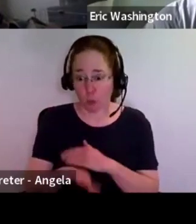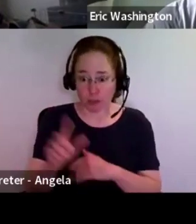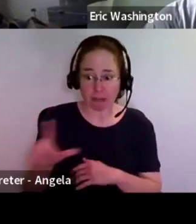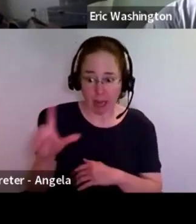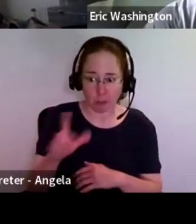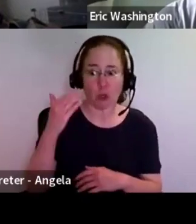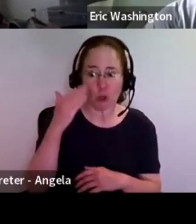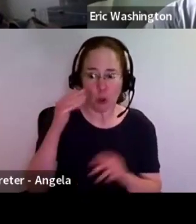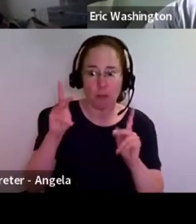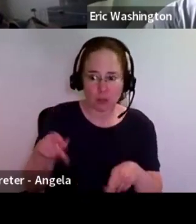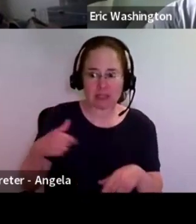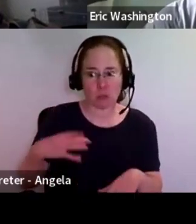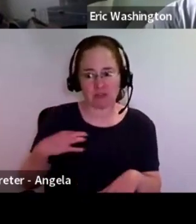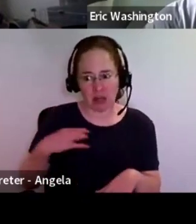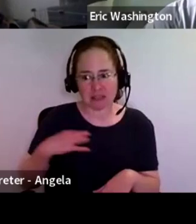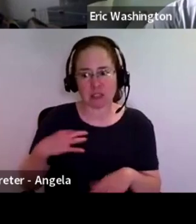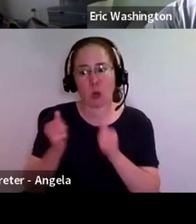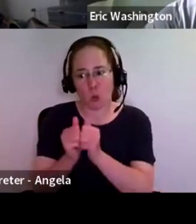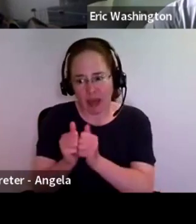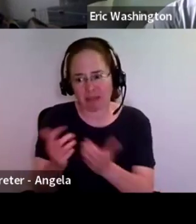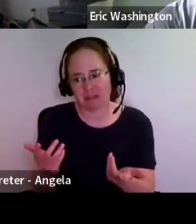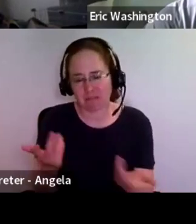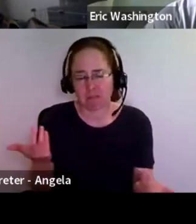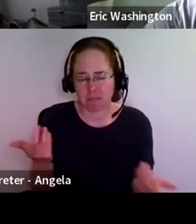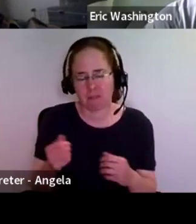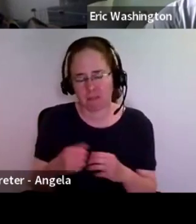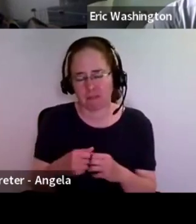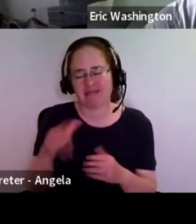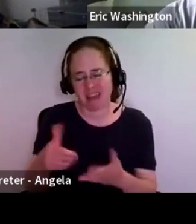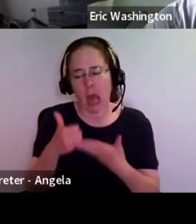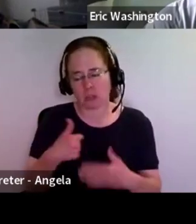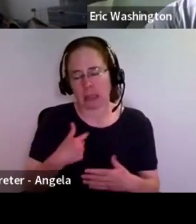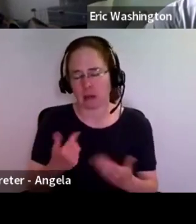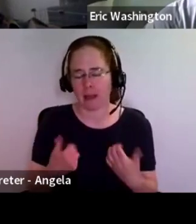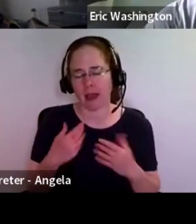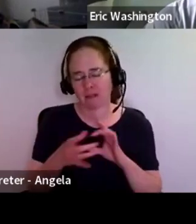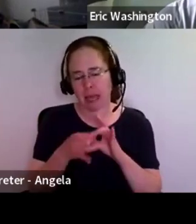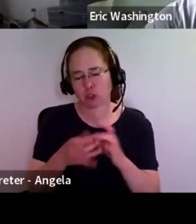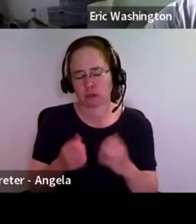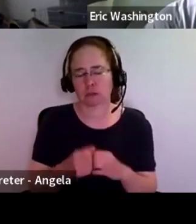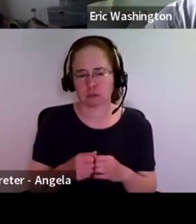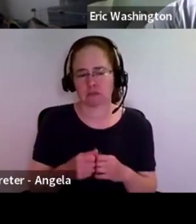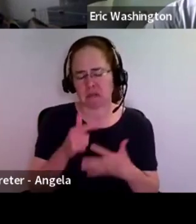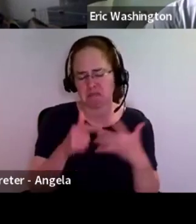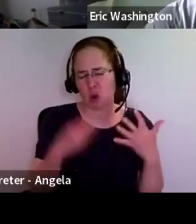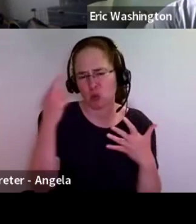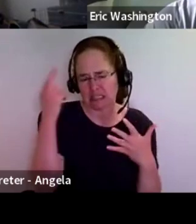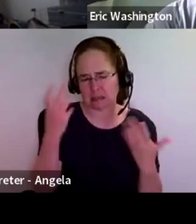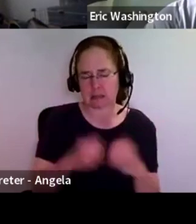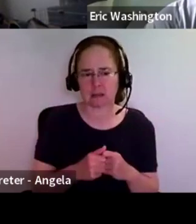the person I was volunteering with, so that I think helped. So it was a number of things. So I sort of feel like, even to this